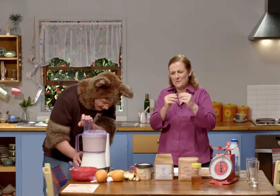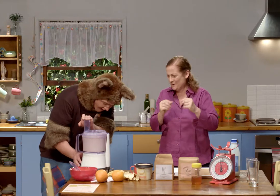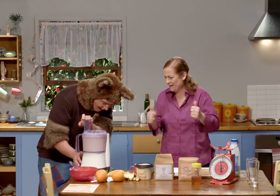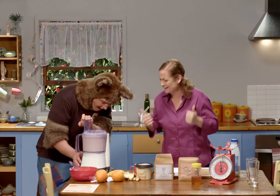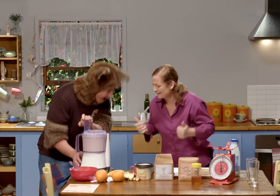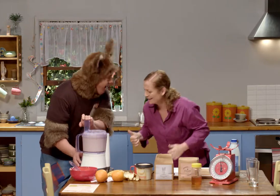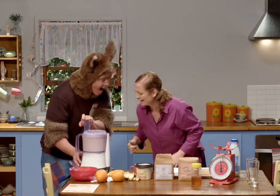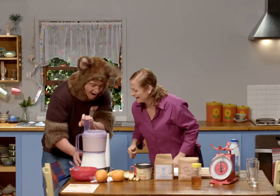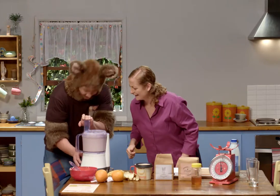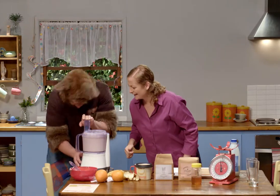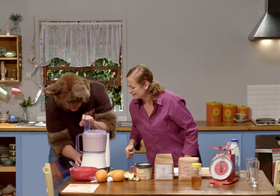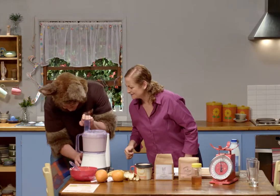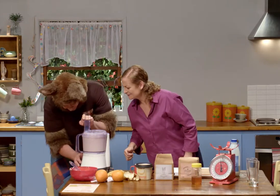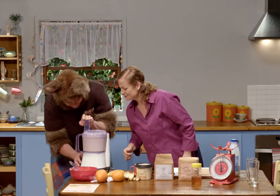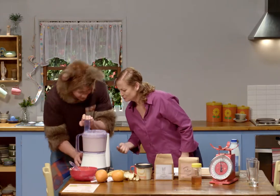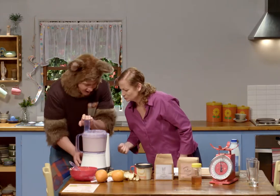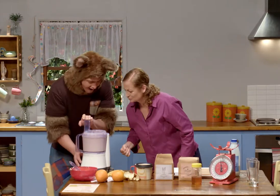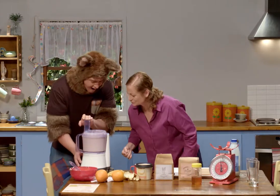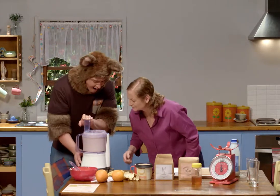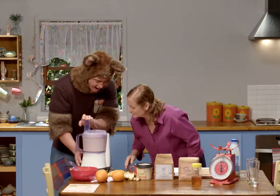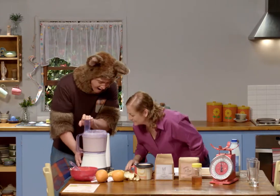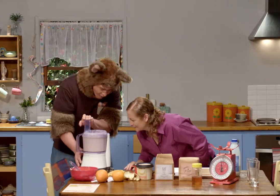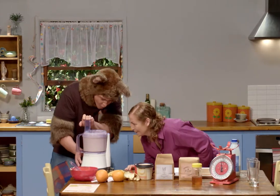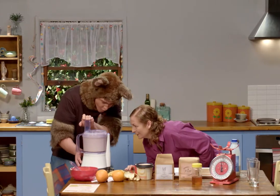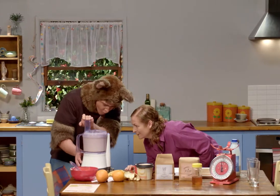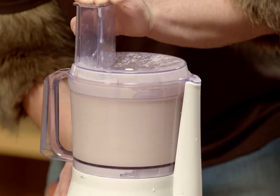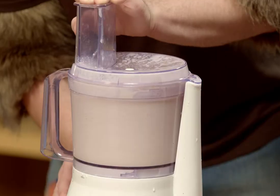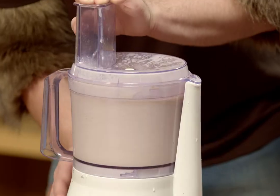The banana is blending. Oh it looks good.